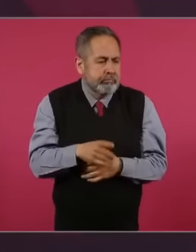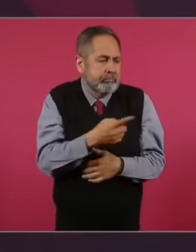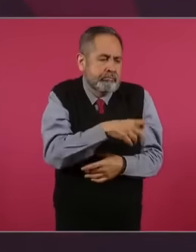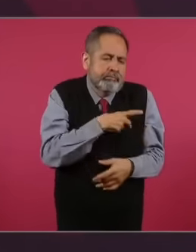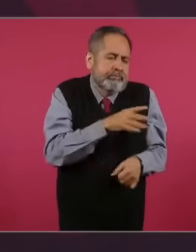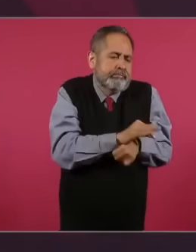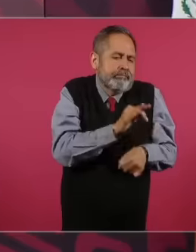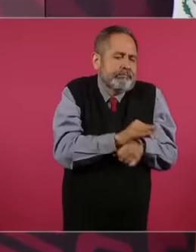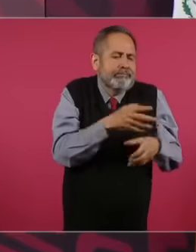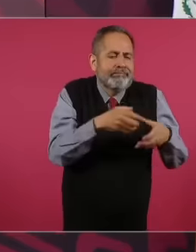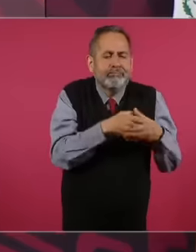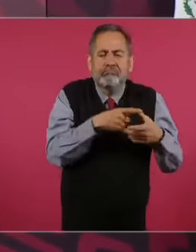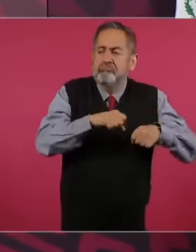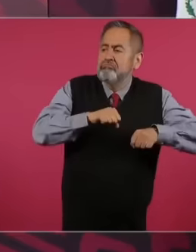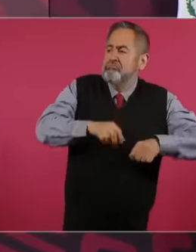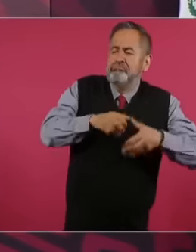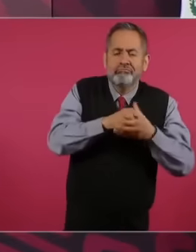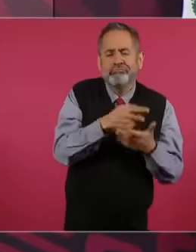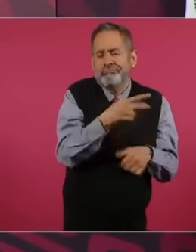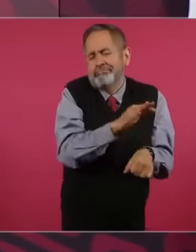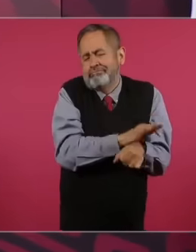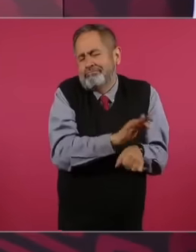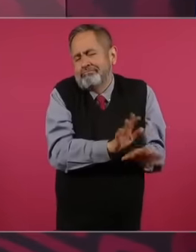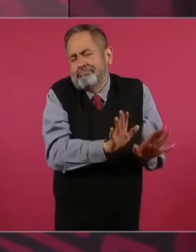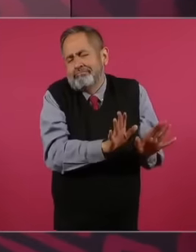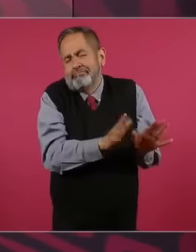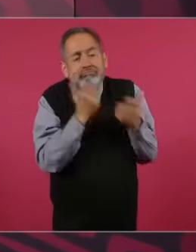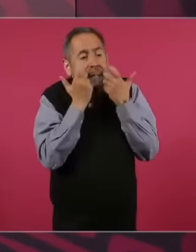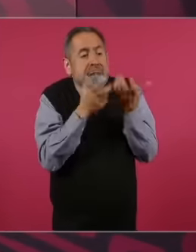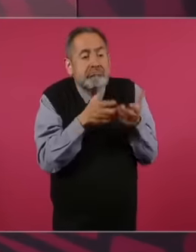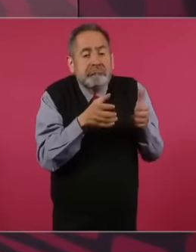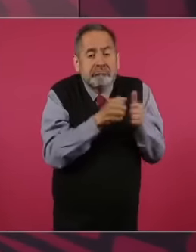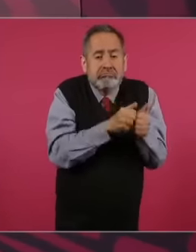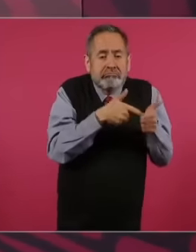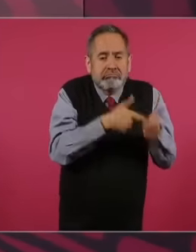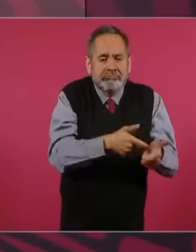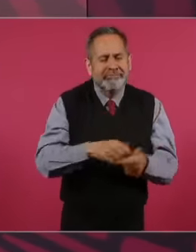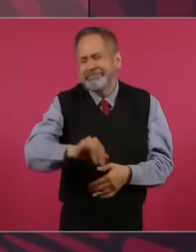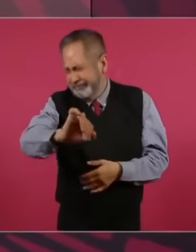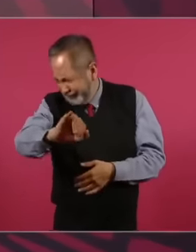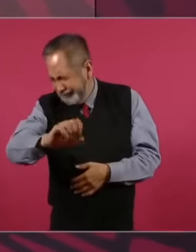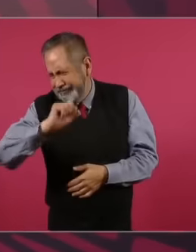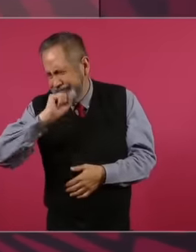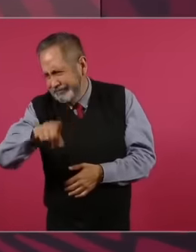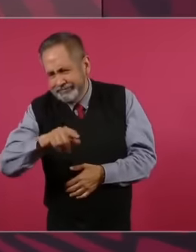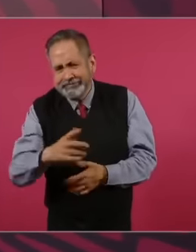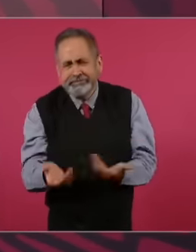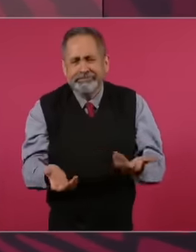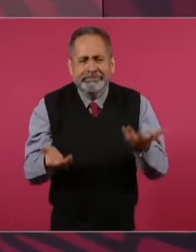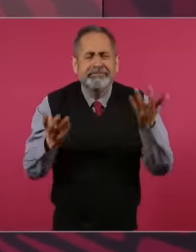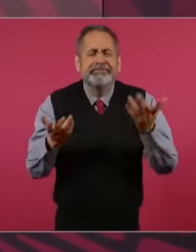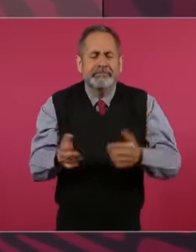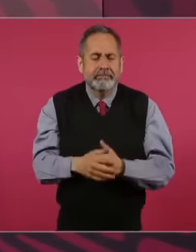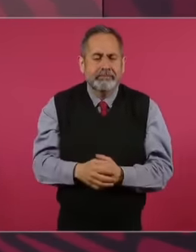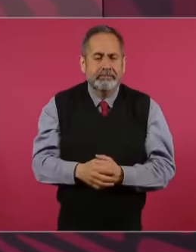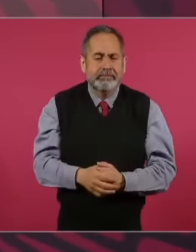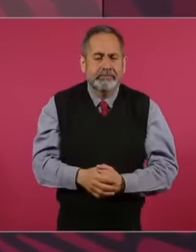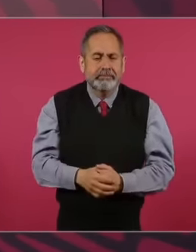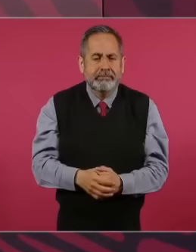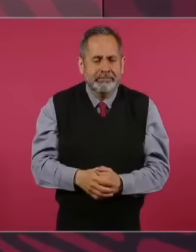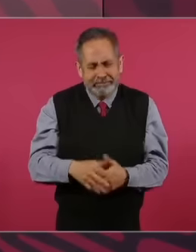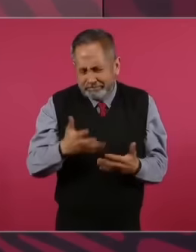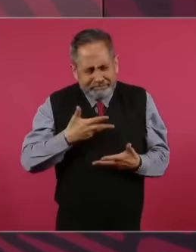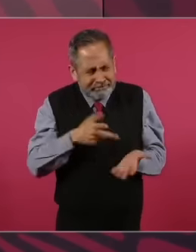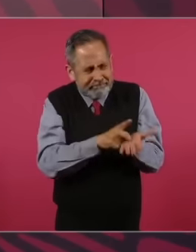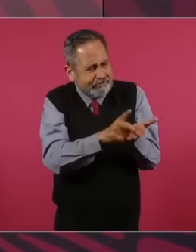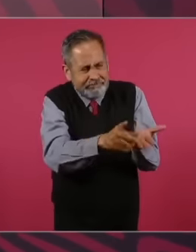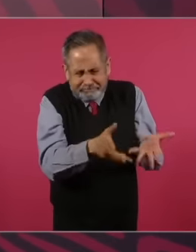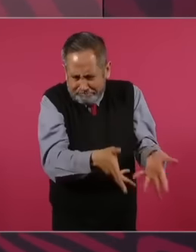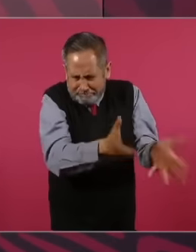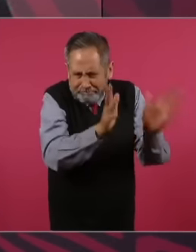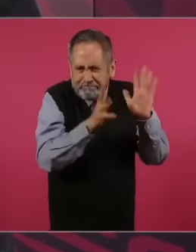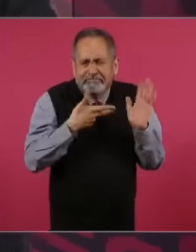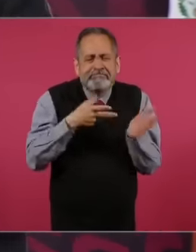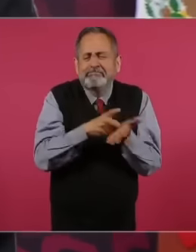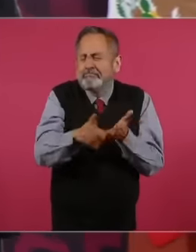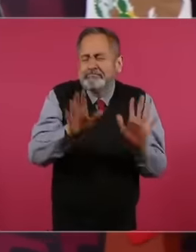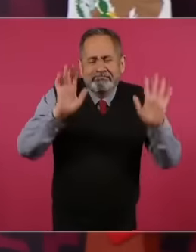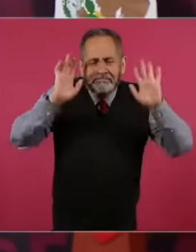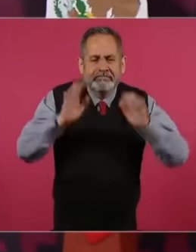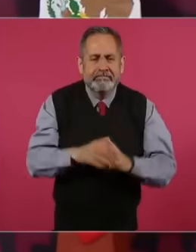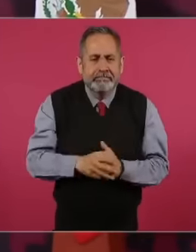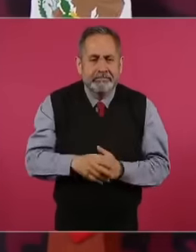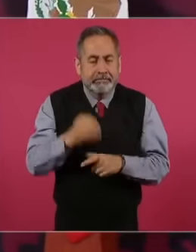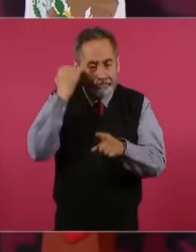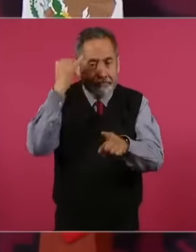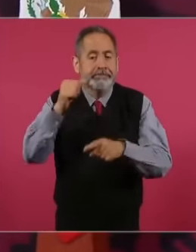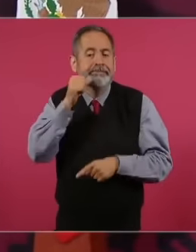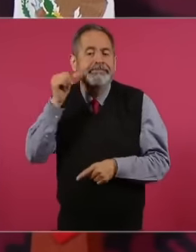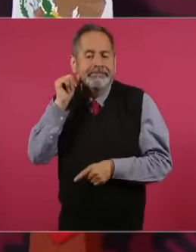privileges, this is also their right, imagine yesterday